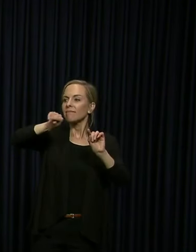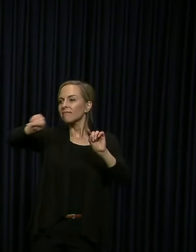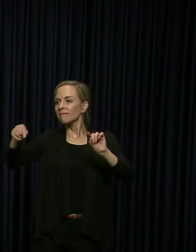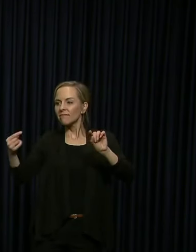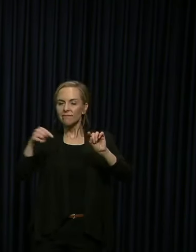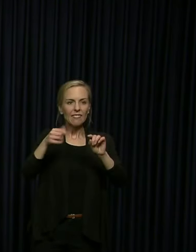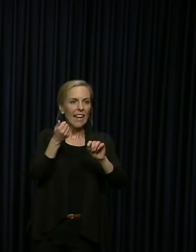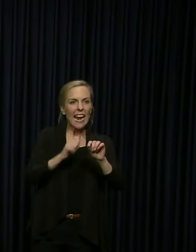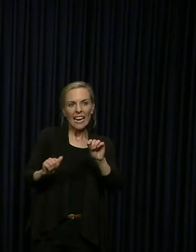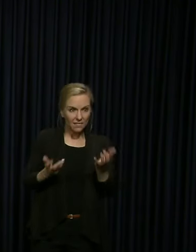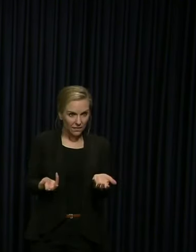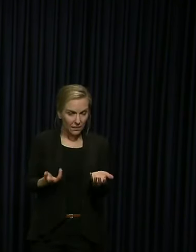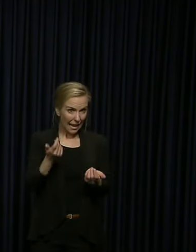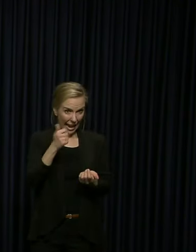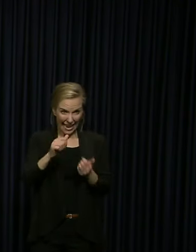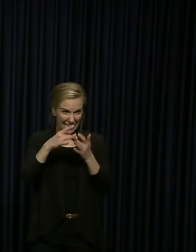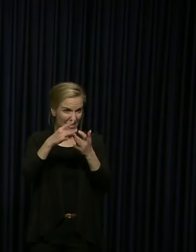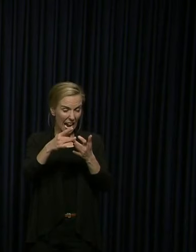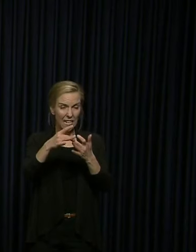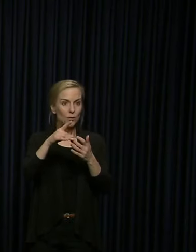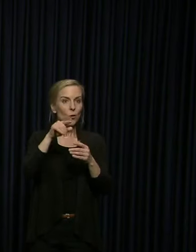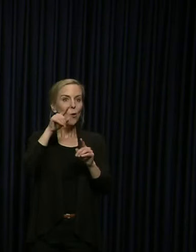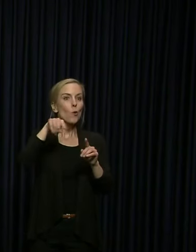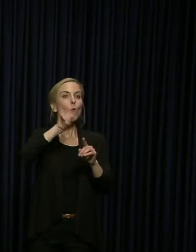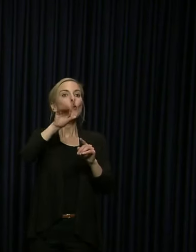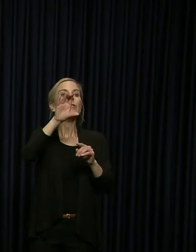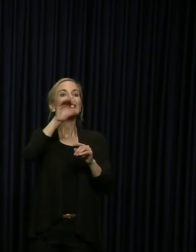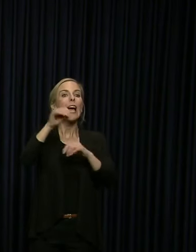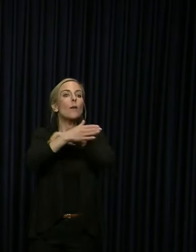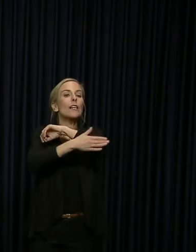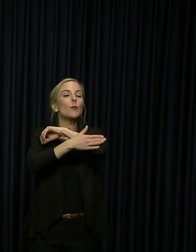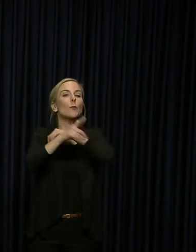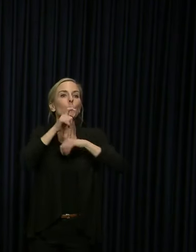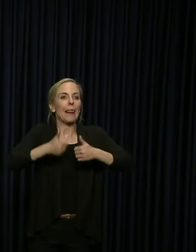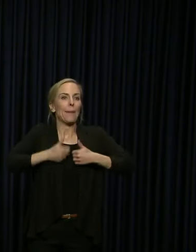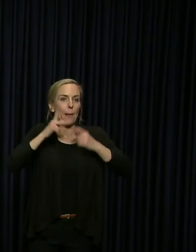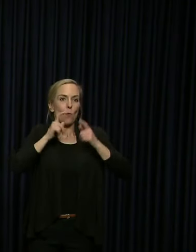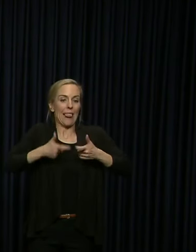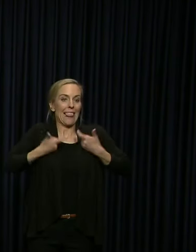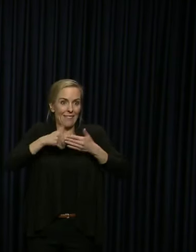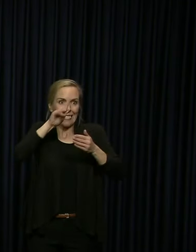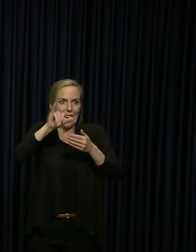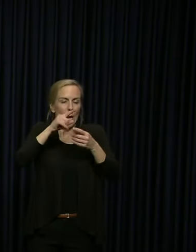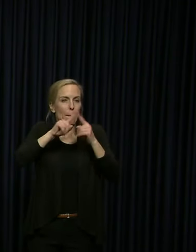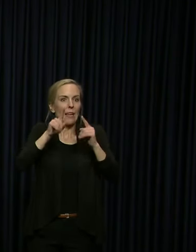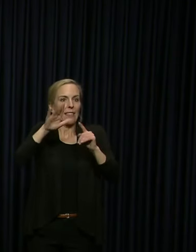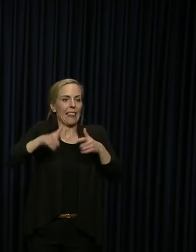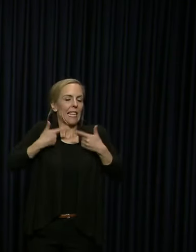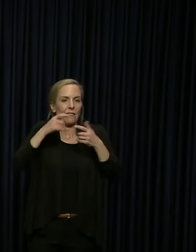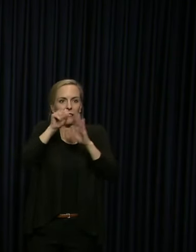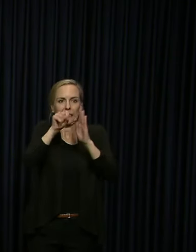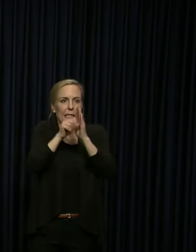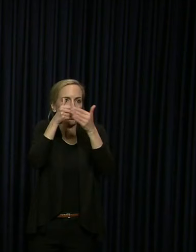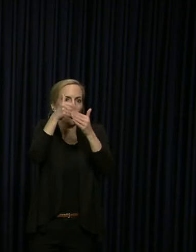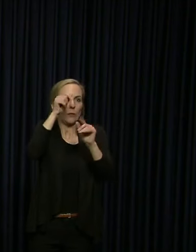MAKE SURE THAT YOU ARE BEING HEALTHY AT HOME. ALL RIGHT. I HAVE A COUPLE QUESTIONS ON RIVER BEND RETIREMENT COMMUNITY